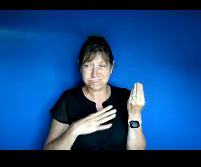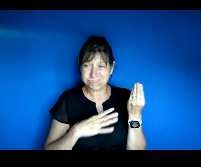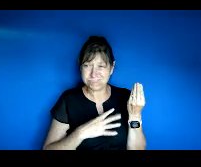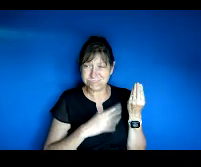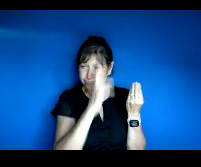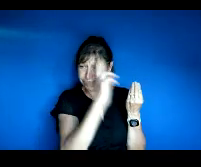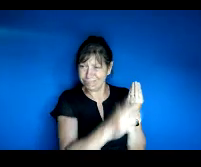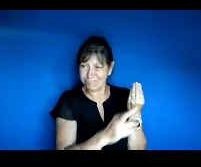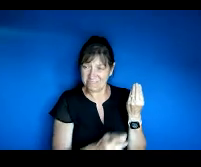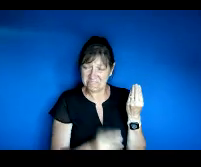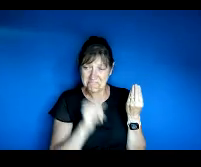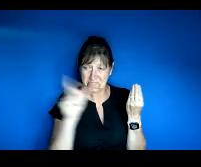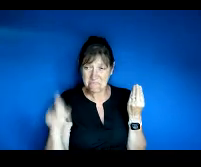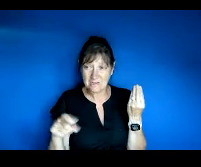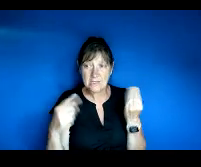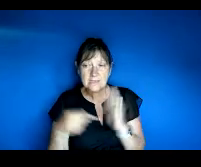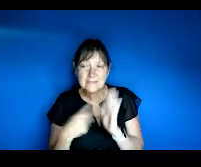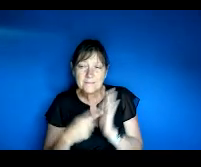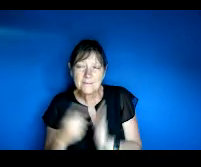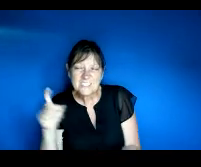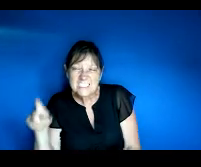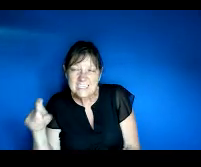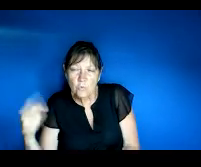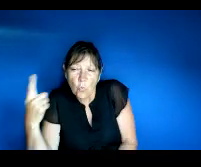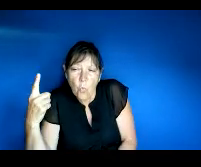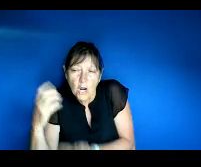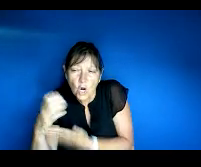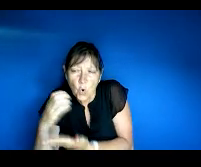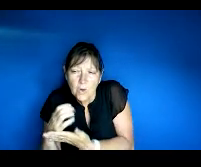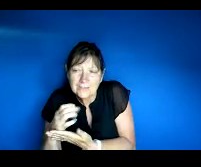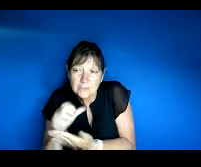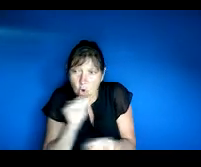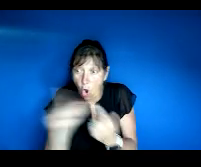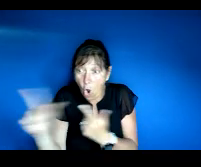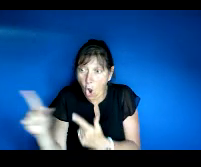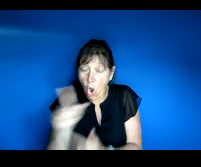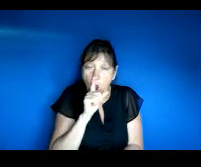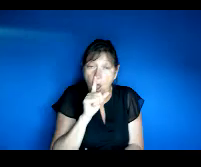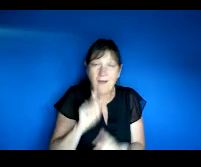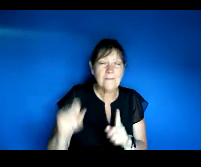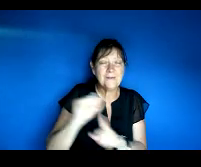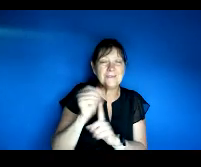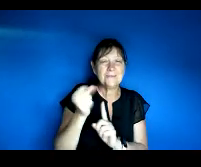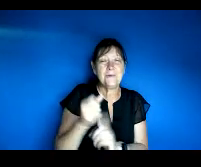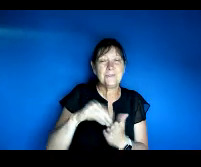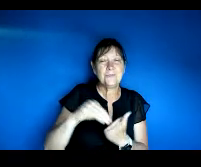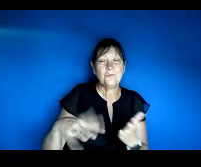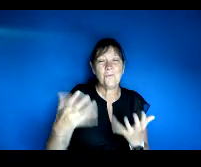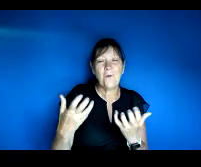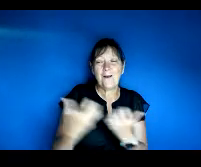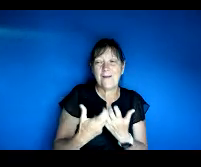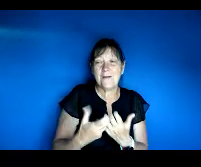And sometimes it's just that one course, or that one, you know, situation where a student wants that accommodation, but it's better for 'em to have that in place,